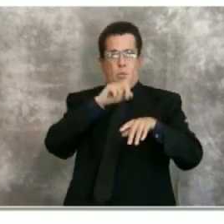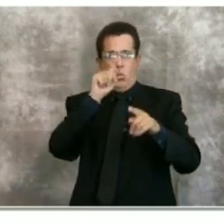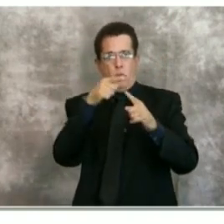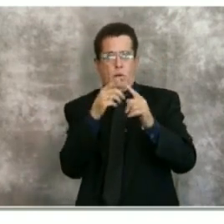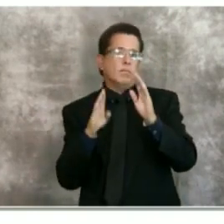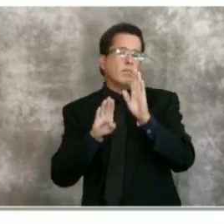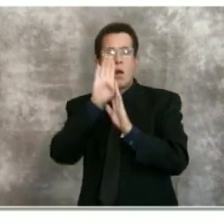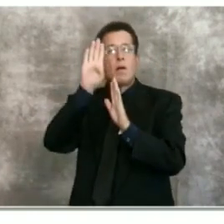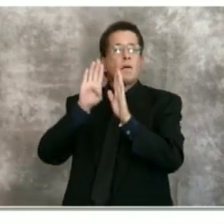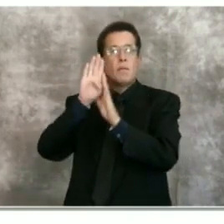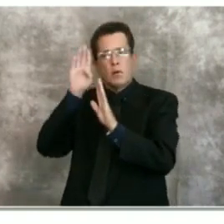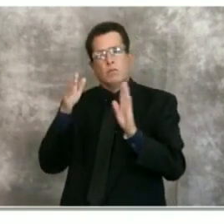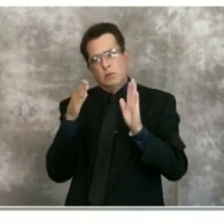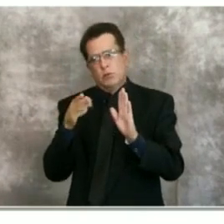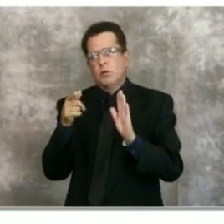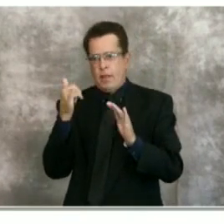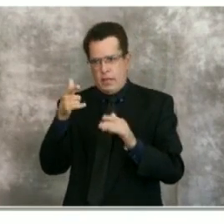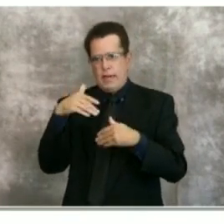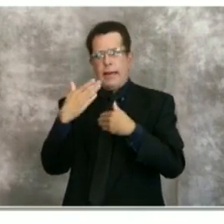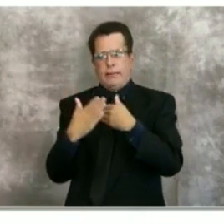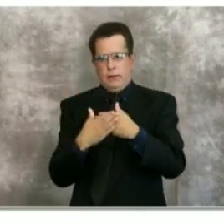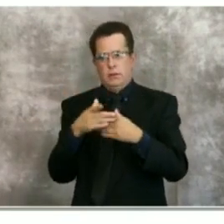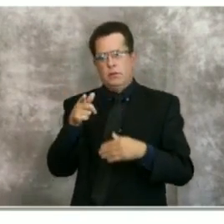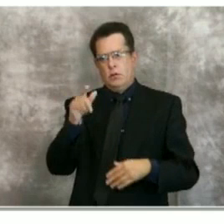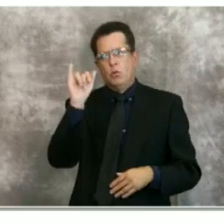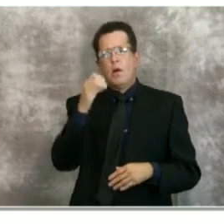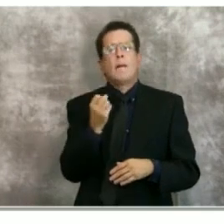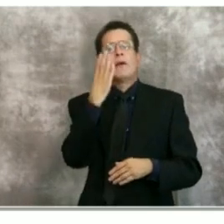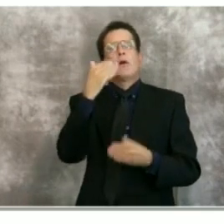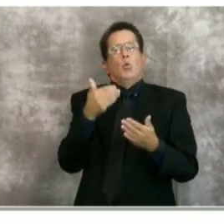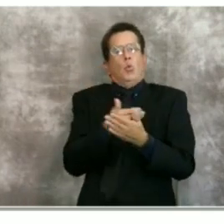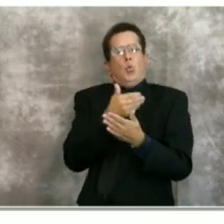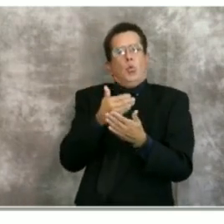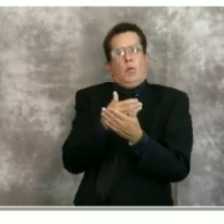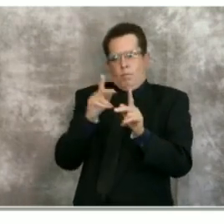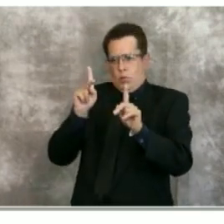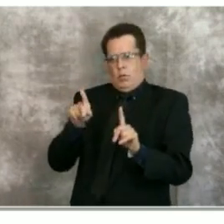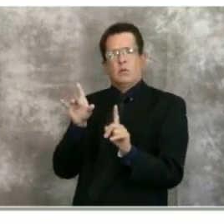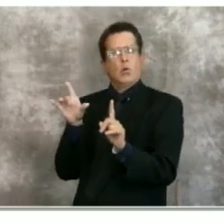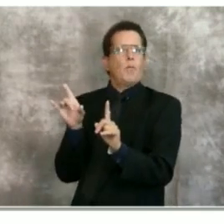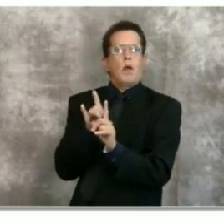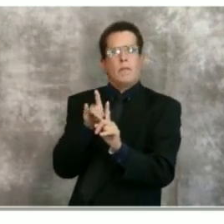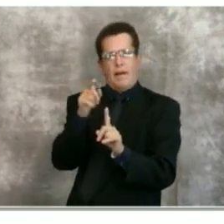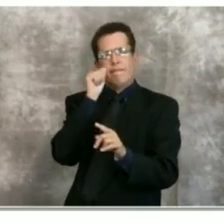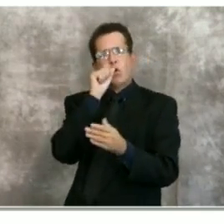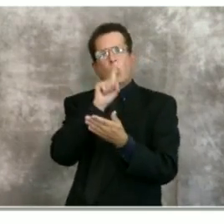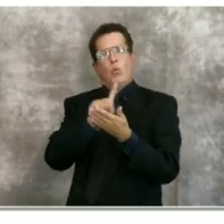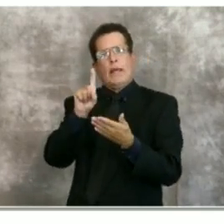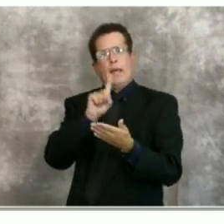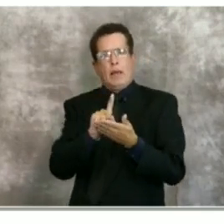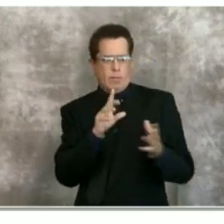SO WE WANTED TO SHOW. HOW THIS HAS PLAYED OUT. AND THE NEXT